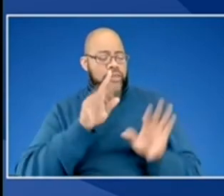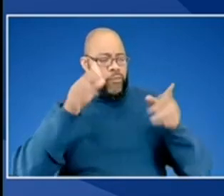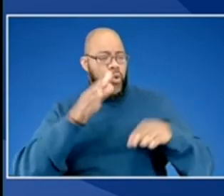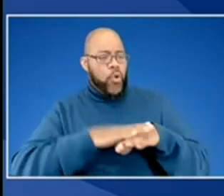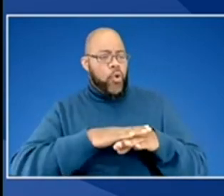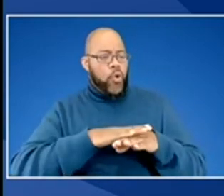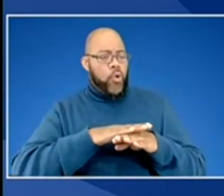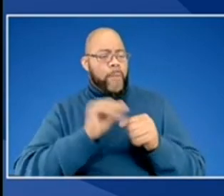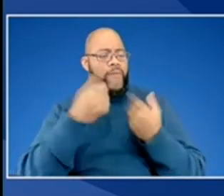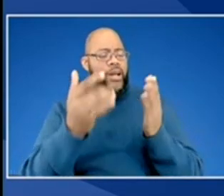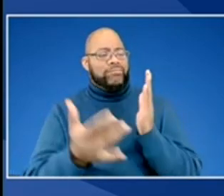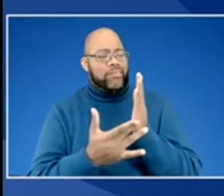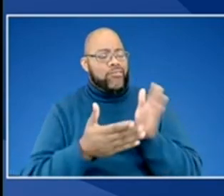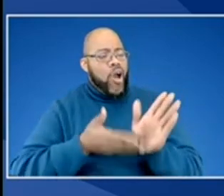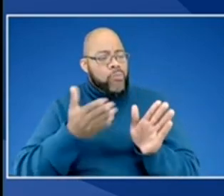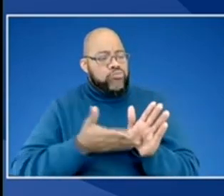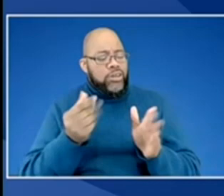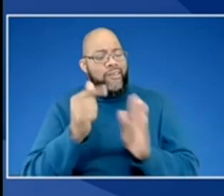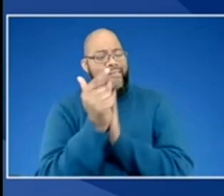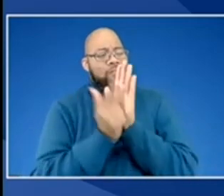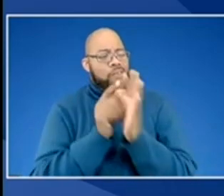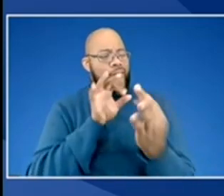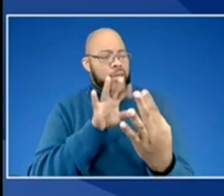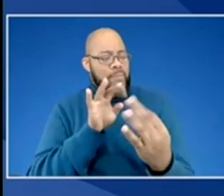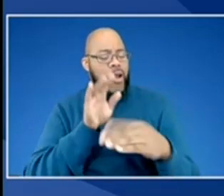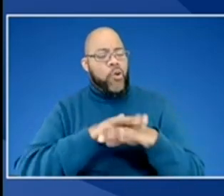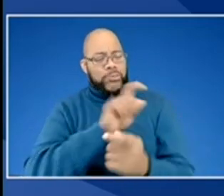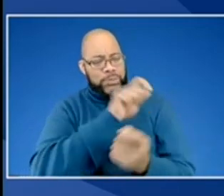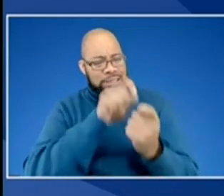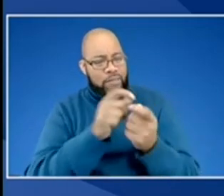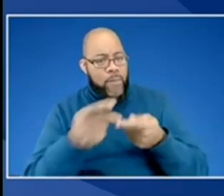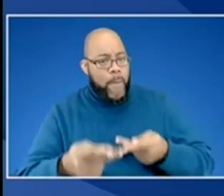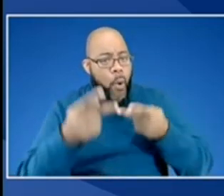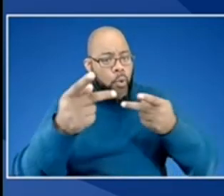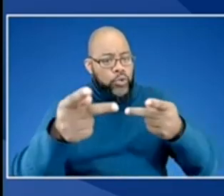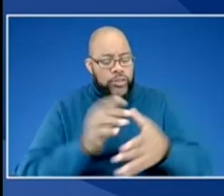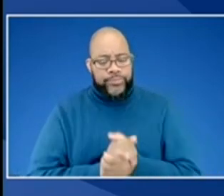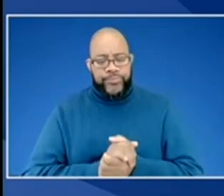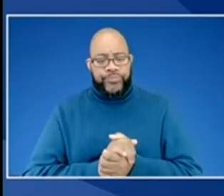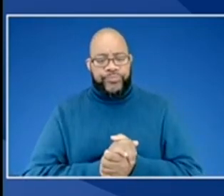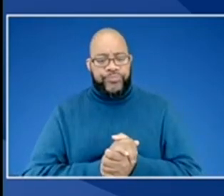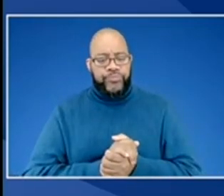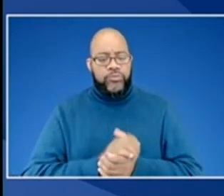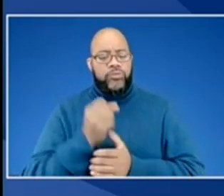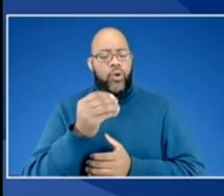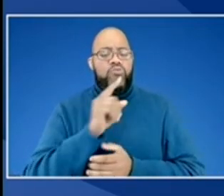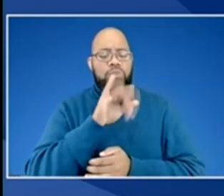operational and sort of legal feedback on specific proposals. So it would be really useful for the